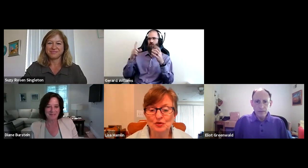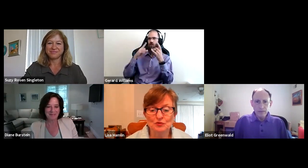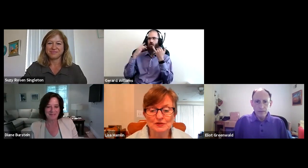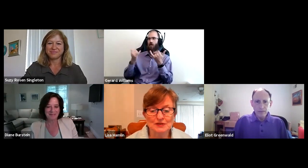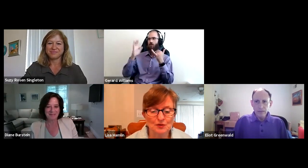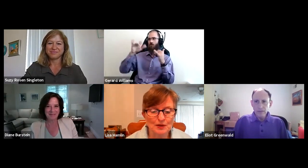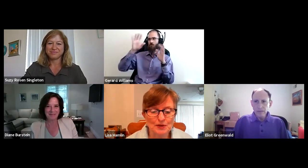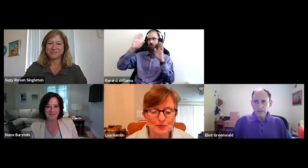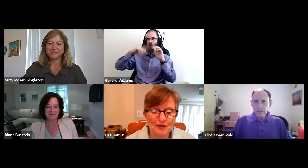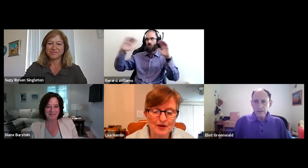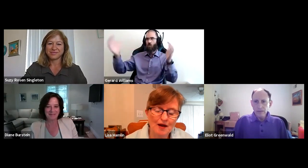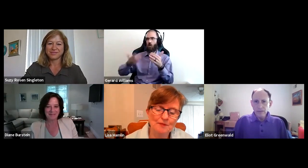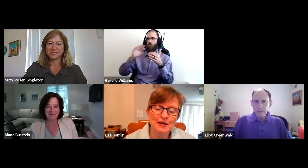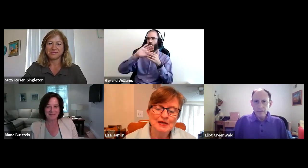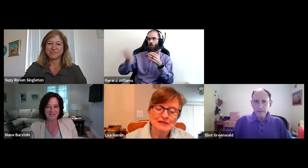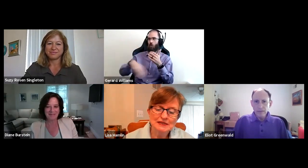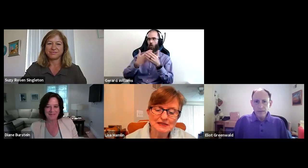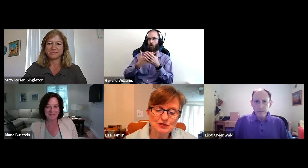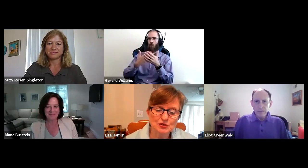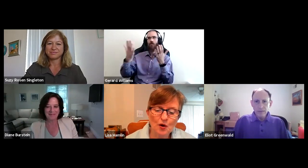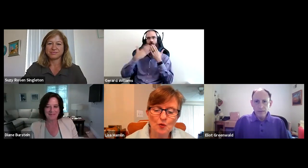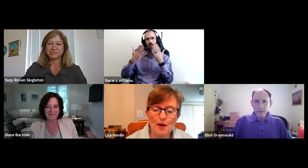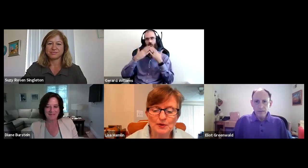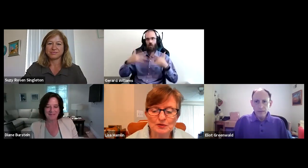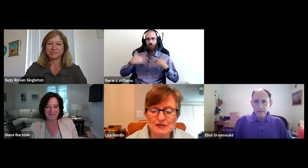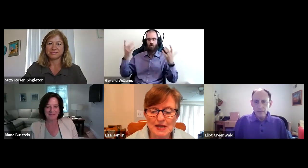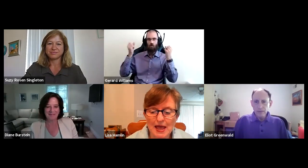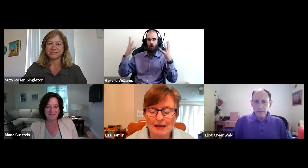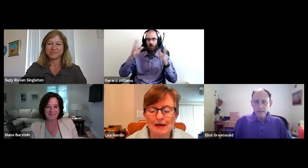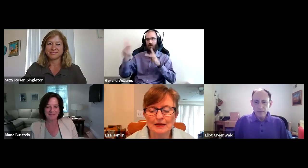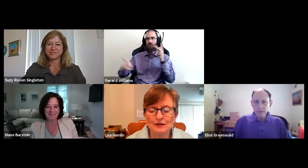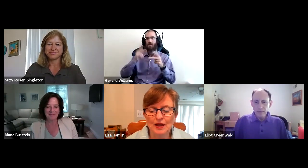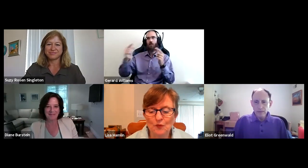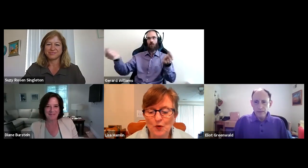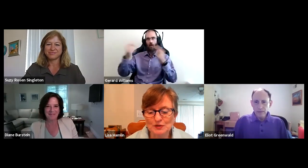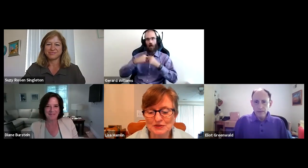We're thrilled that so many people have come to listen to our webinar today and watch what